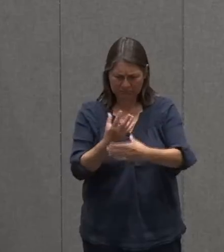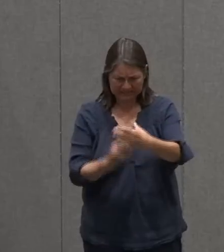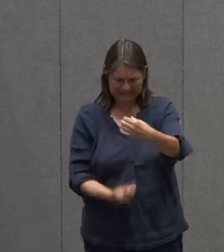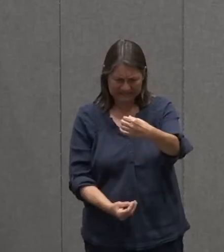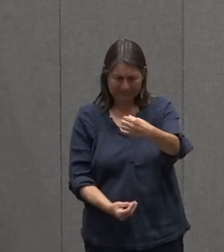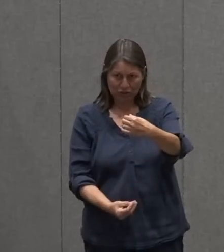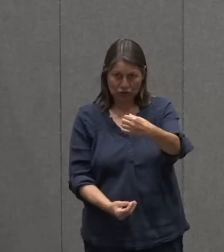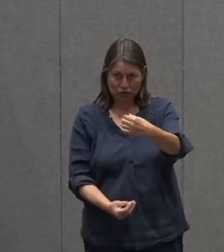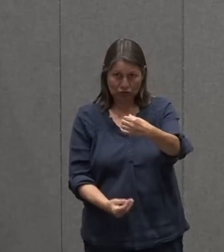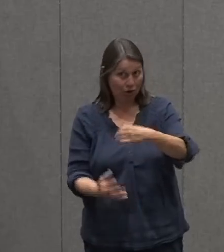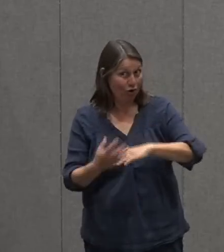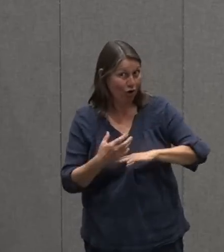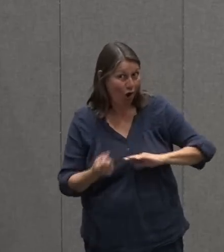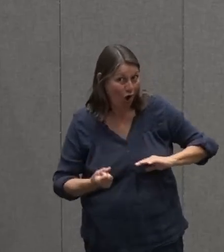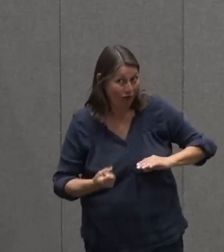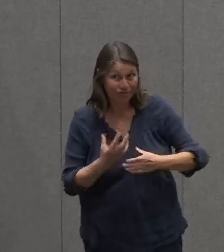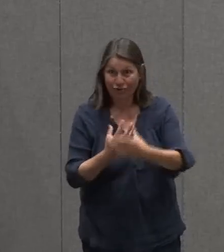Is it gone? Can I get it back?